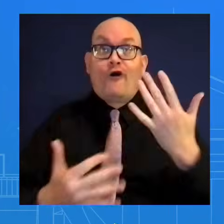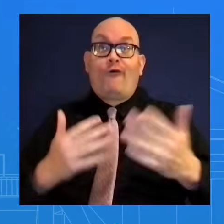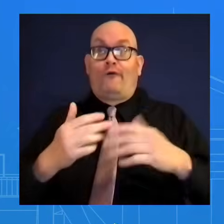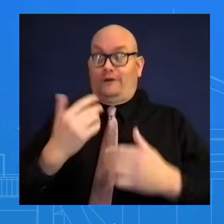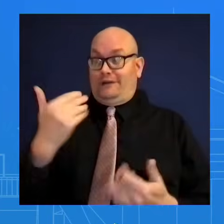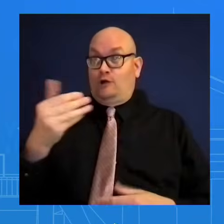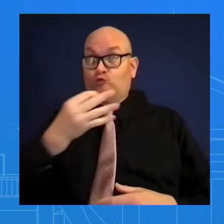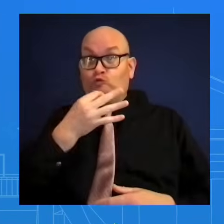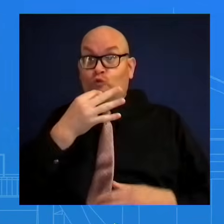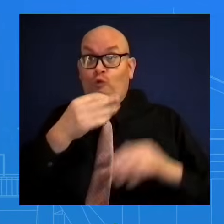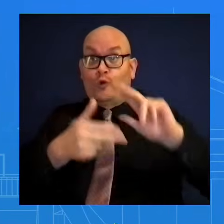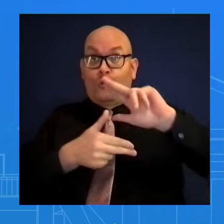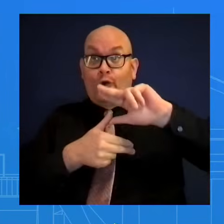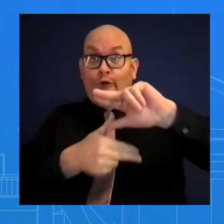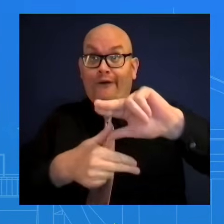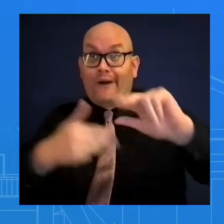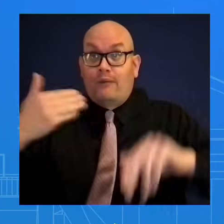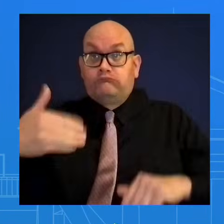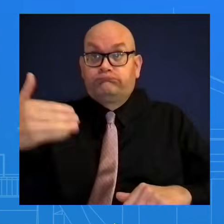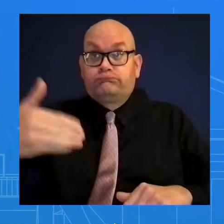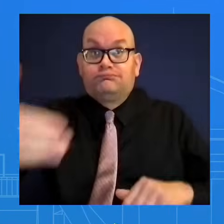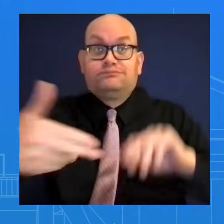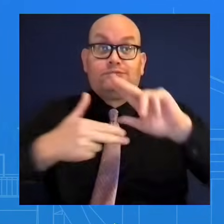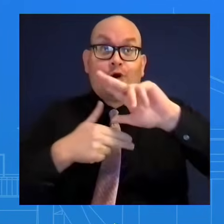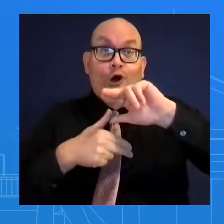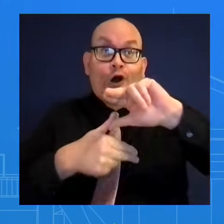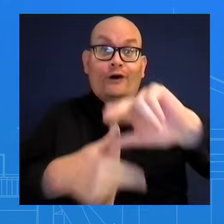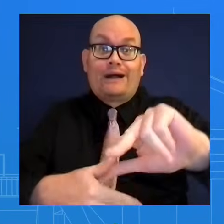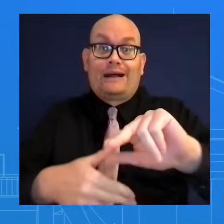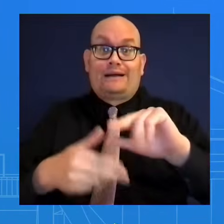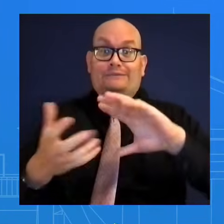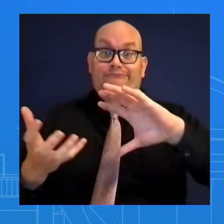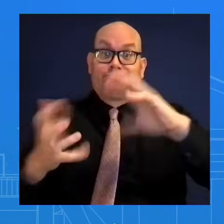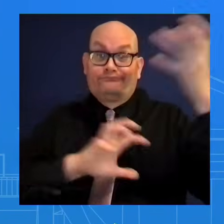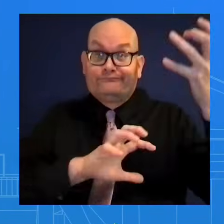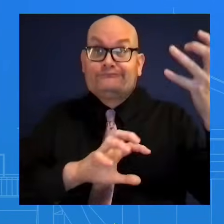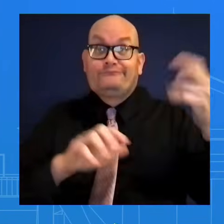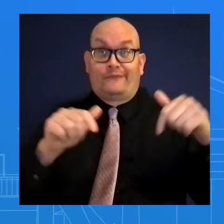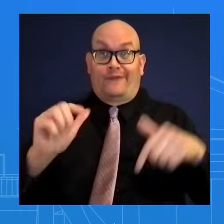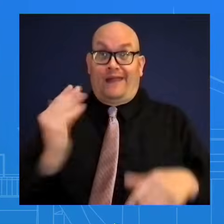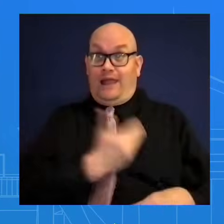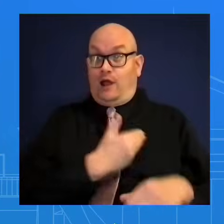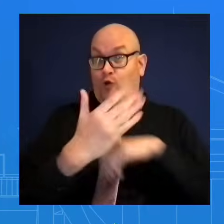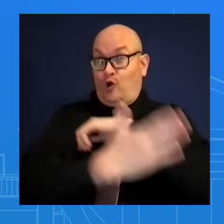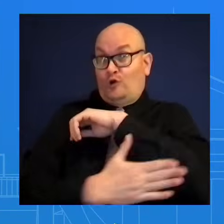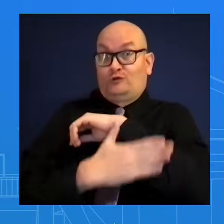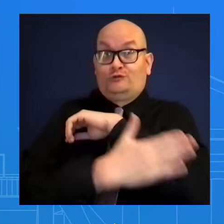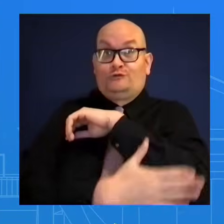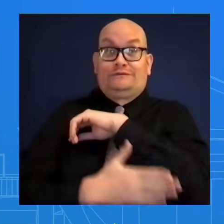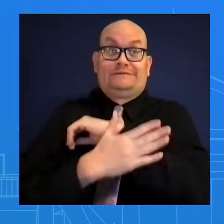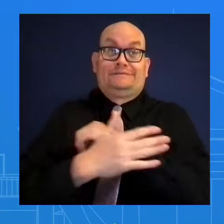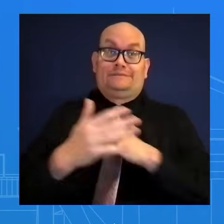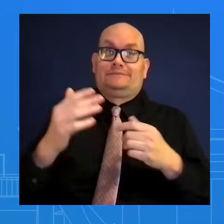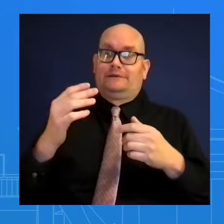how we're dealing with that in this country in a serious way, protecting lives, protecting communities, thanking --